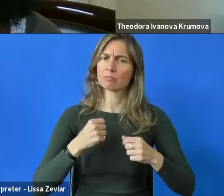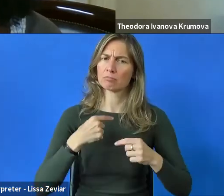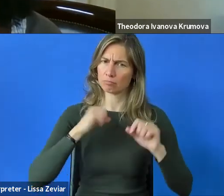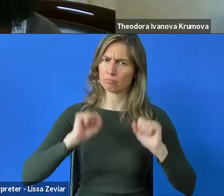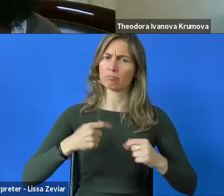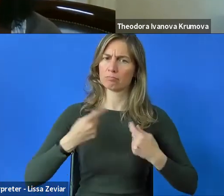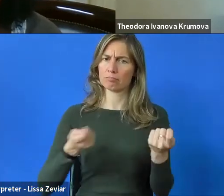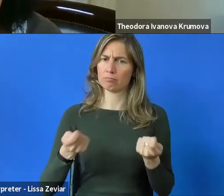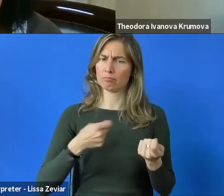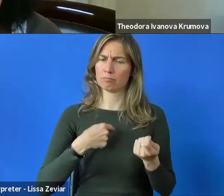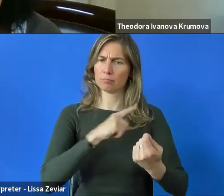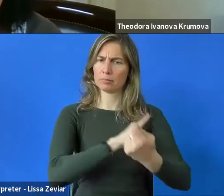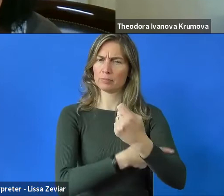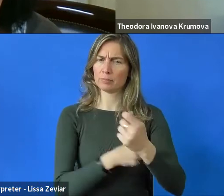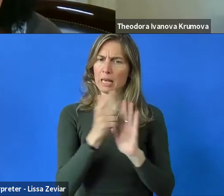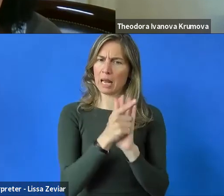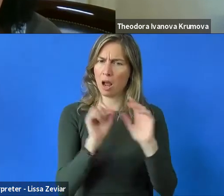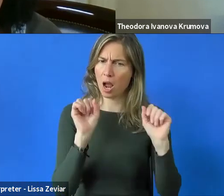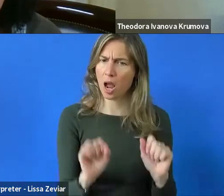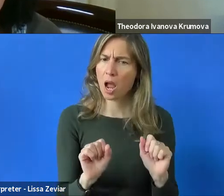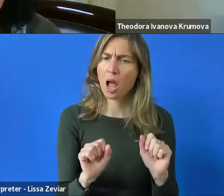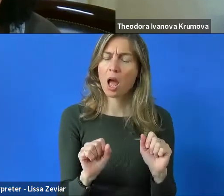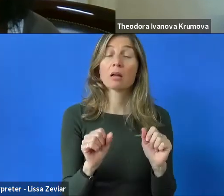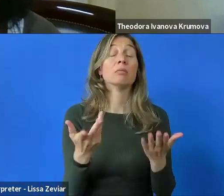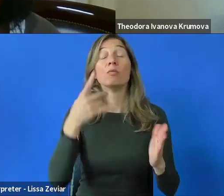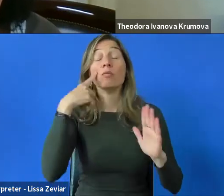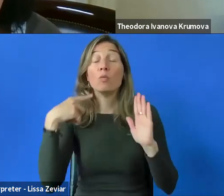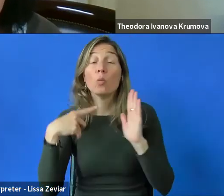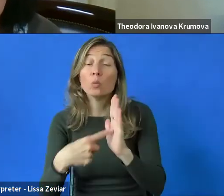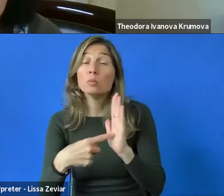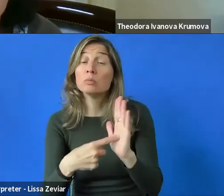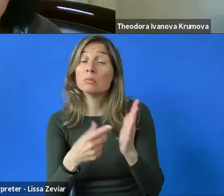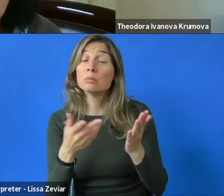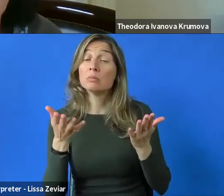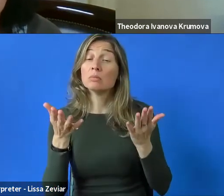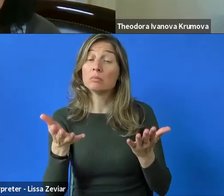for considering admissible one of the individual complaints?